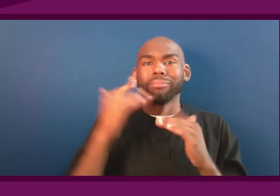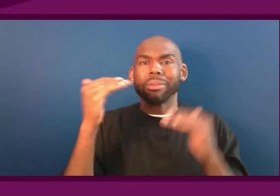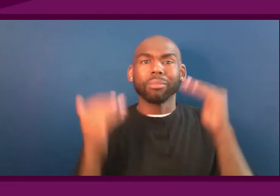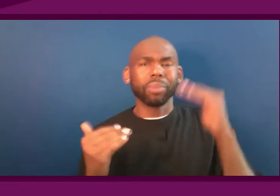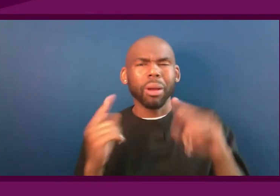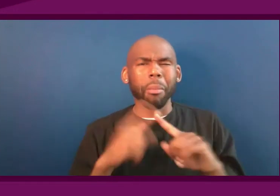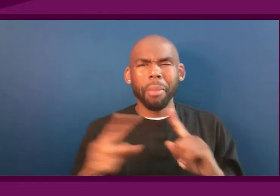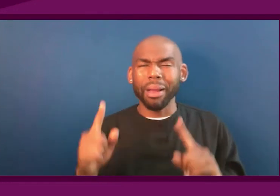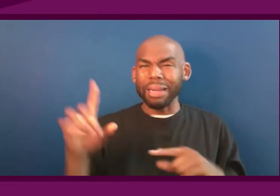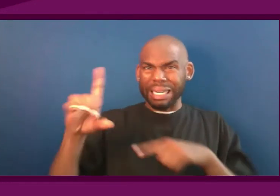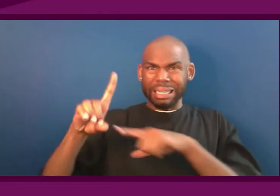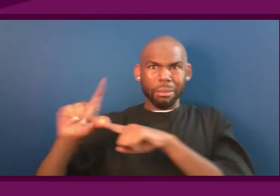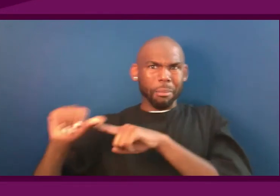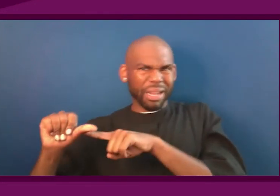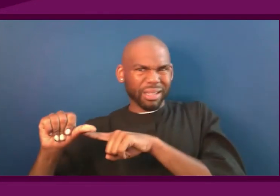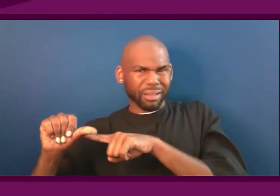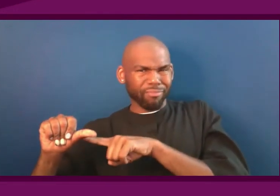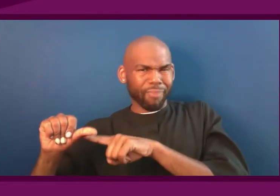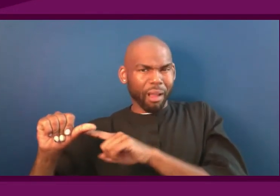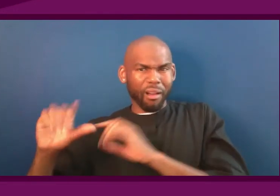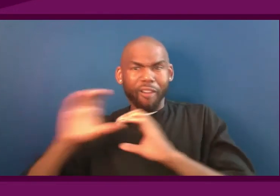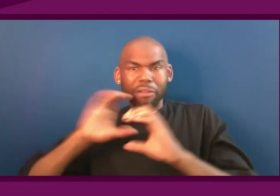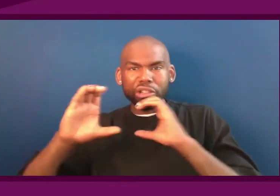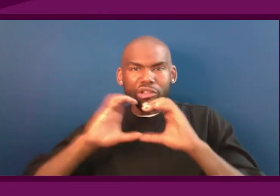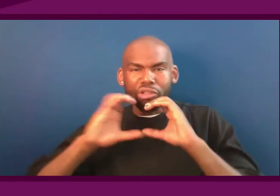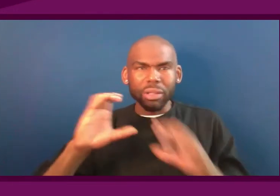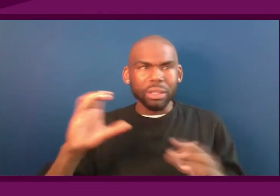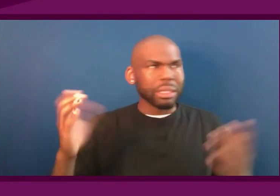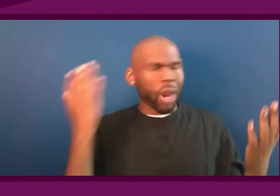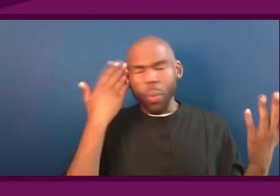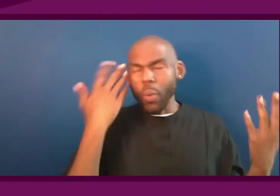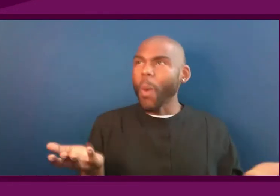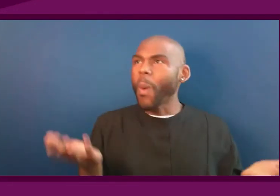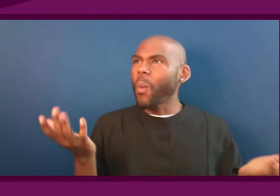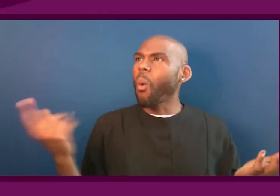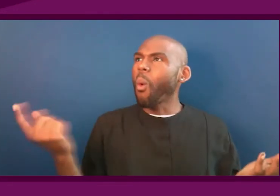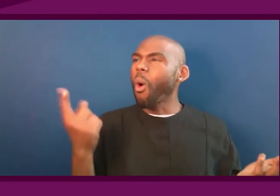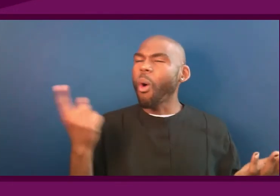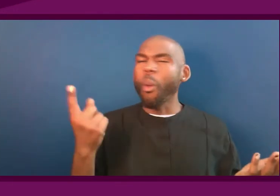social justice and that's what we use as well. And you look at things like we're talking about,